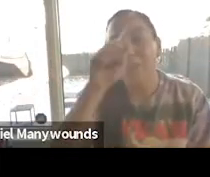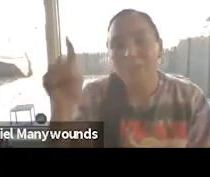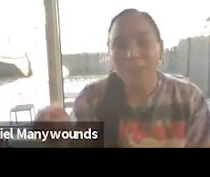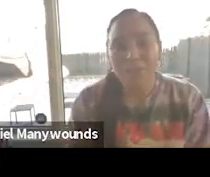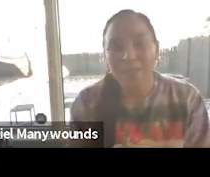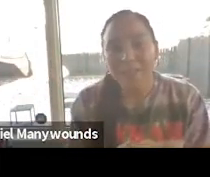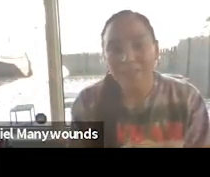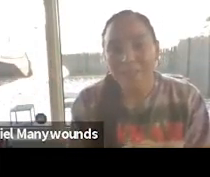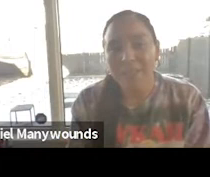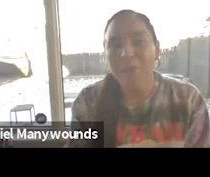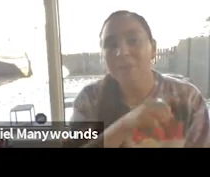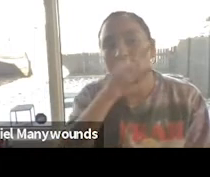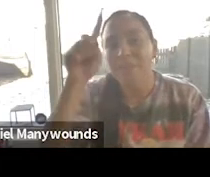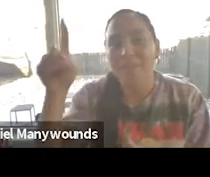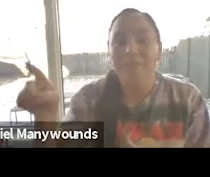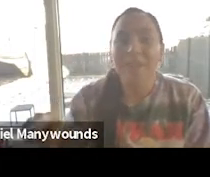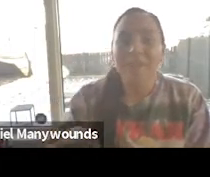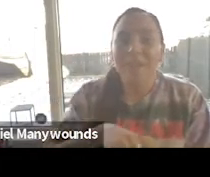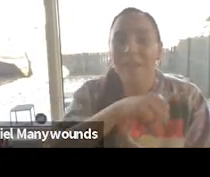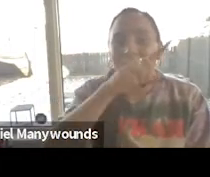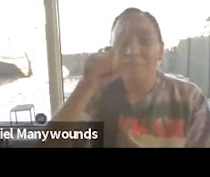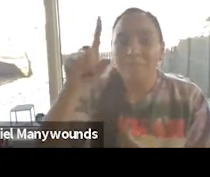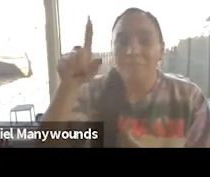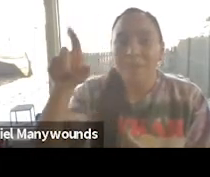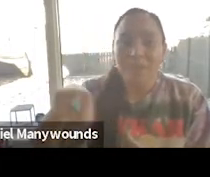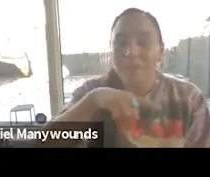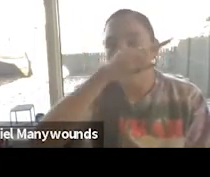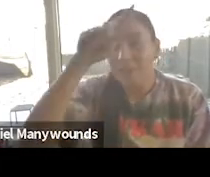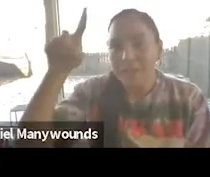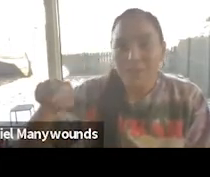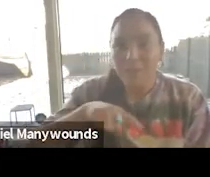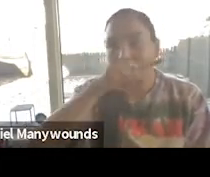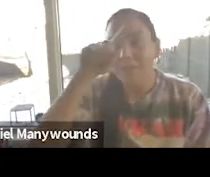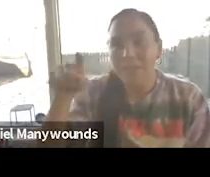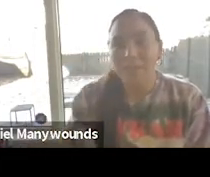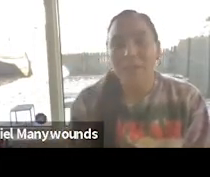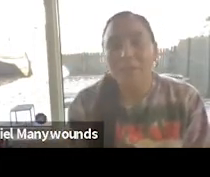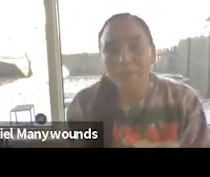the Racialized-led spiral and the, the rest of like sort of City of Calgary.